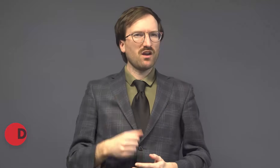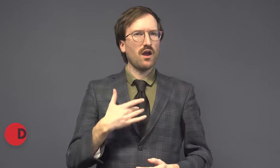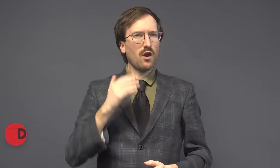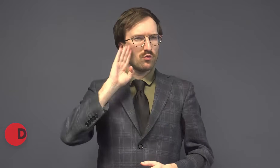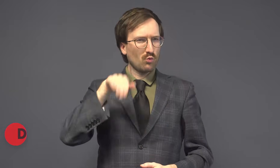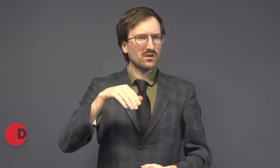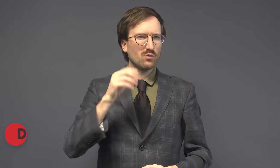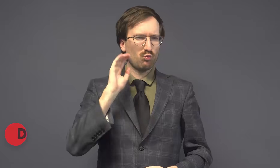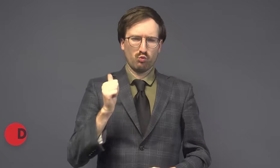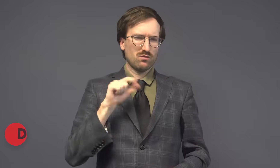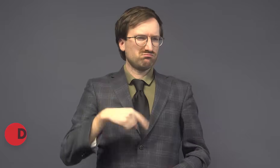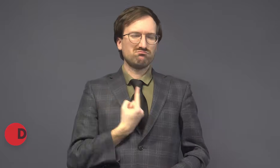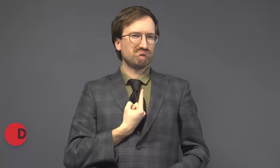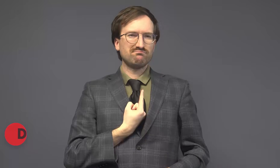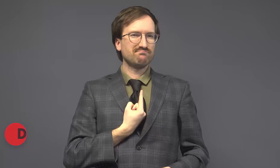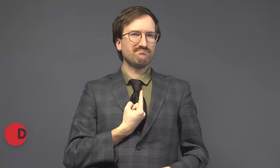I know I won’t be alone because we are all in this together.